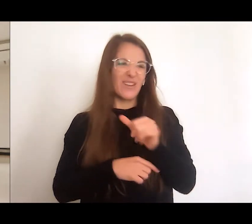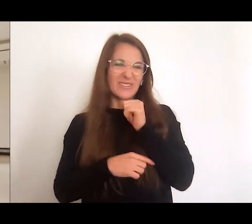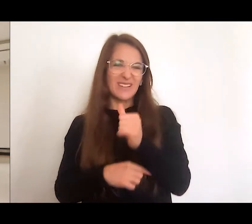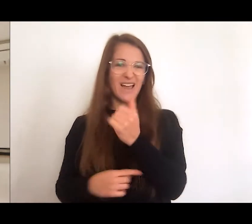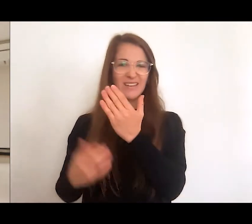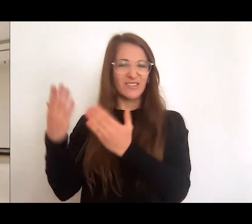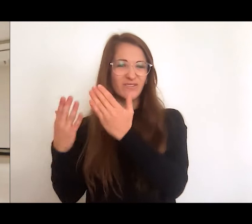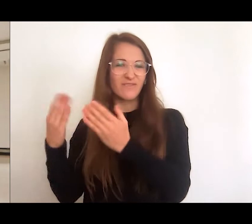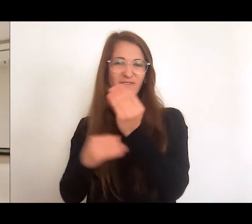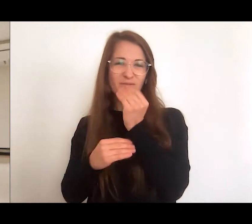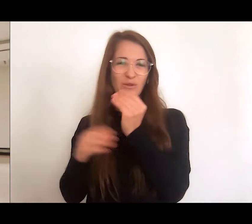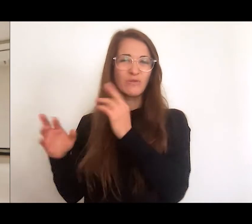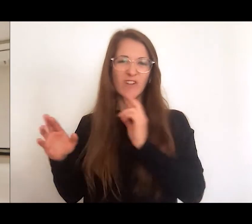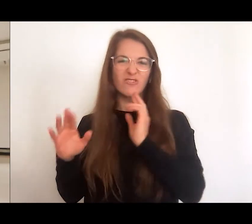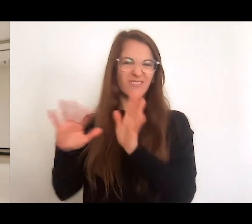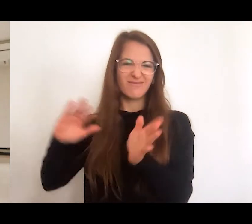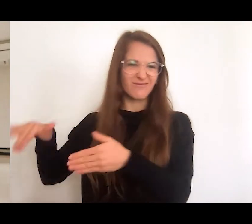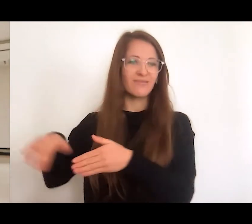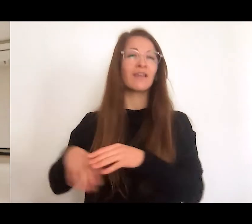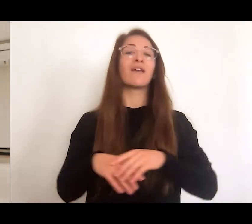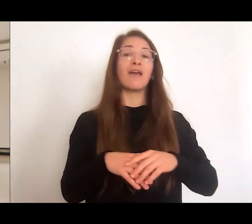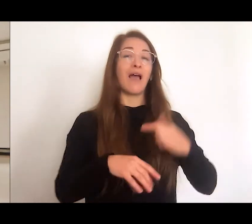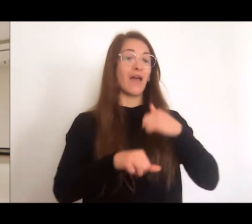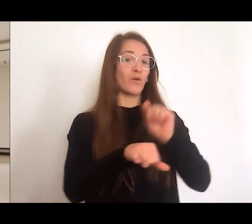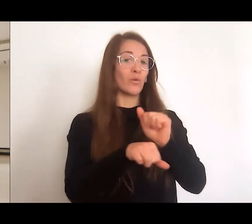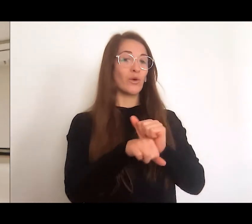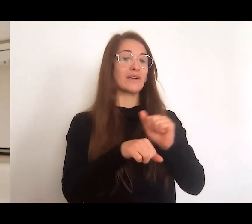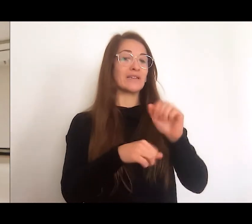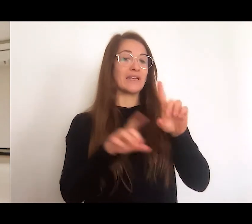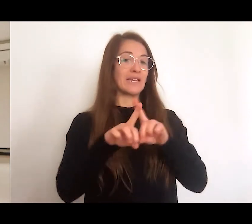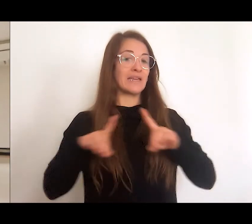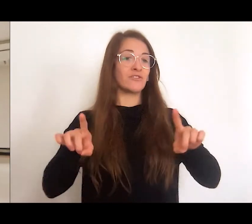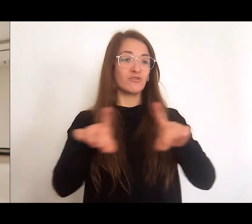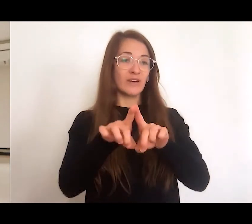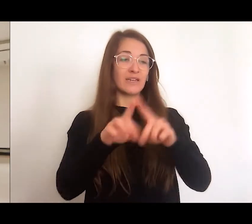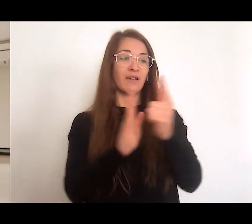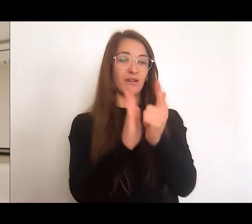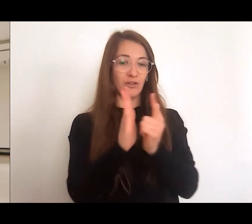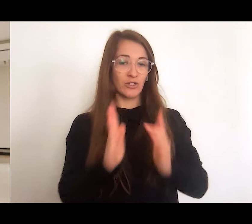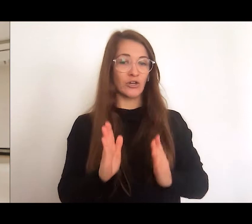FIRST JOB OUTSIDE OF BEING IN FOOD SERVICE WAS I WORKED FOR THE DISTRICT ATTORNEY'S OFFICE